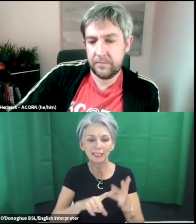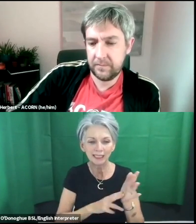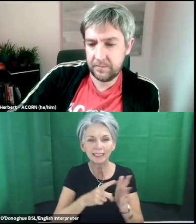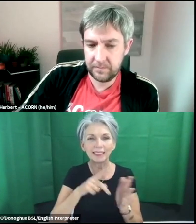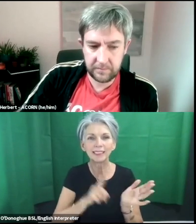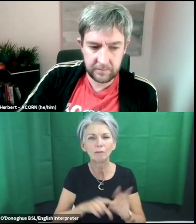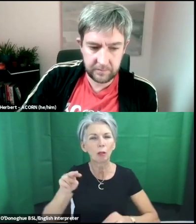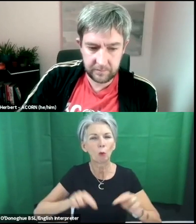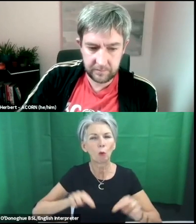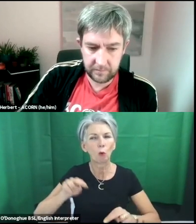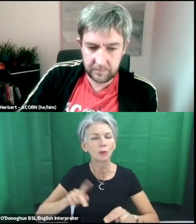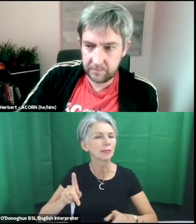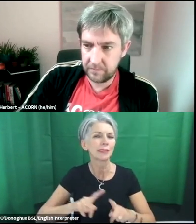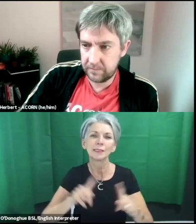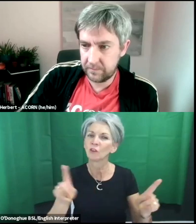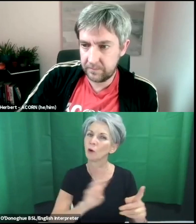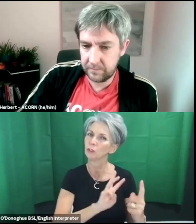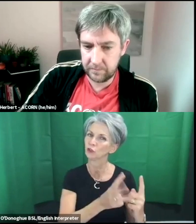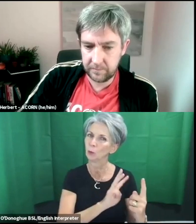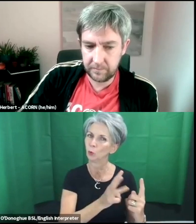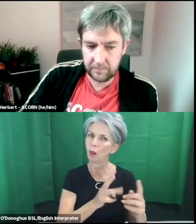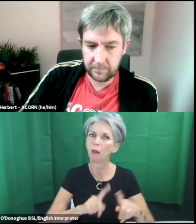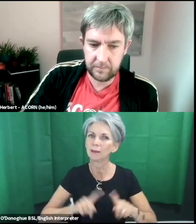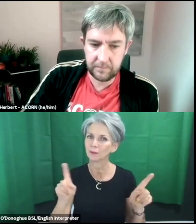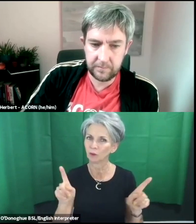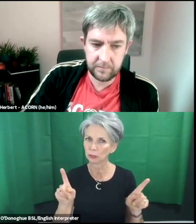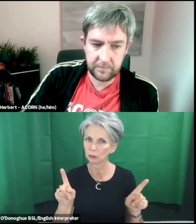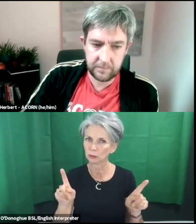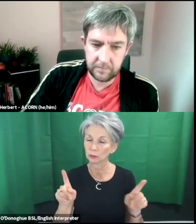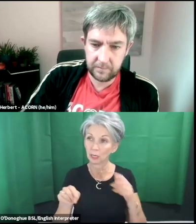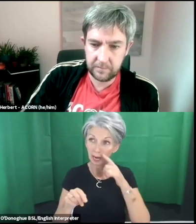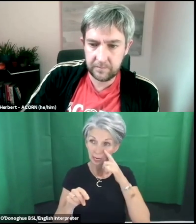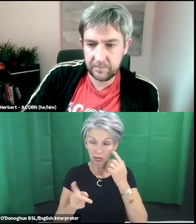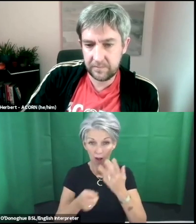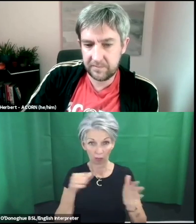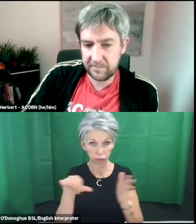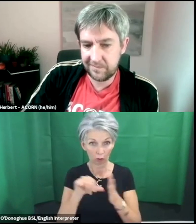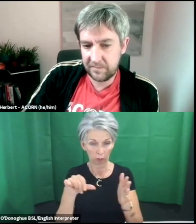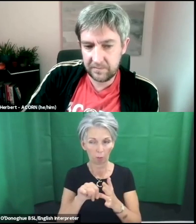And also, the other problem with freelancing is that it